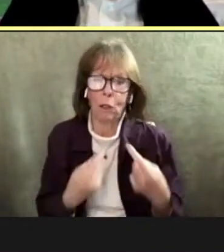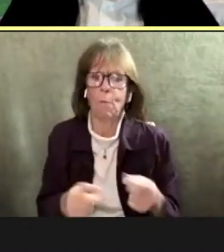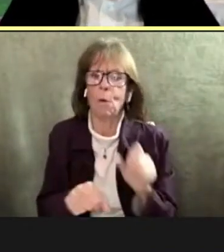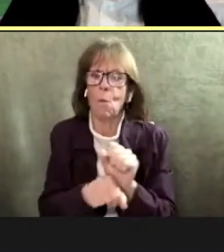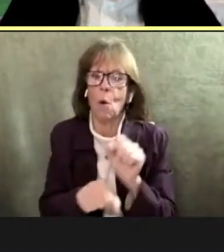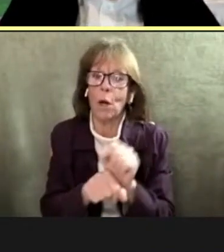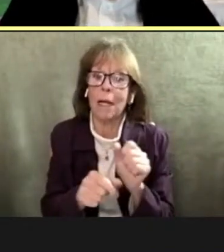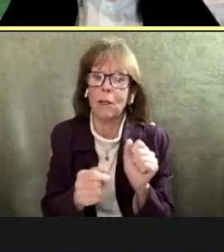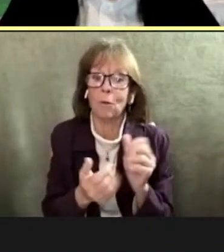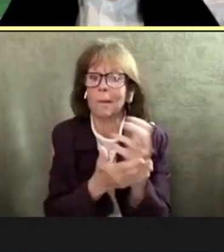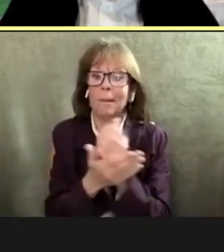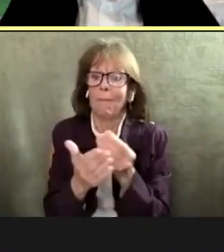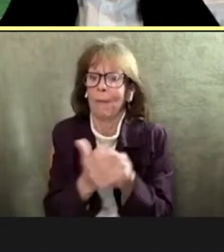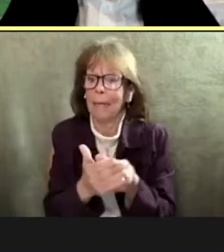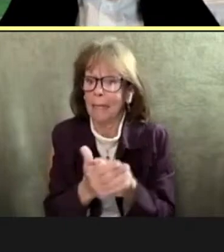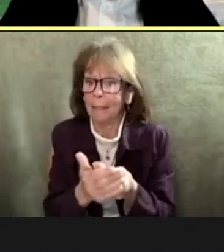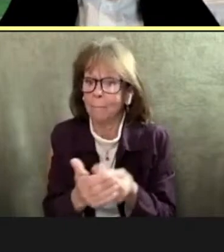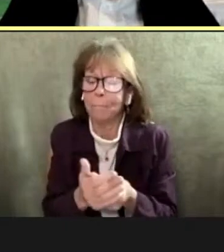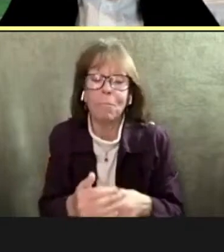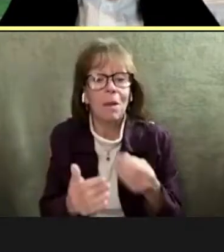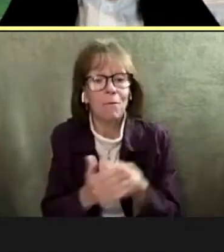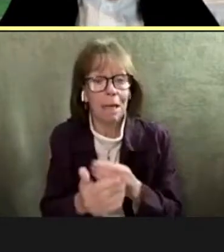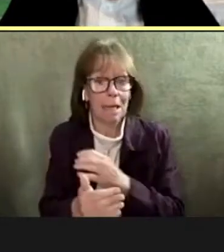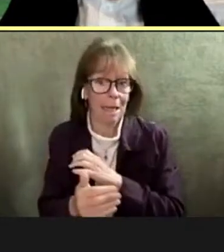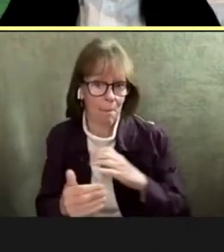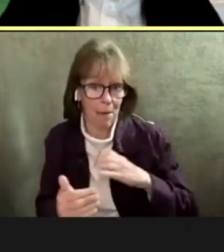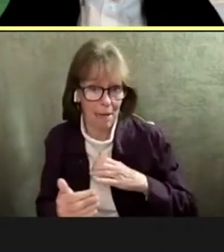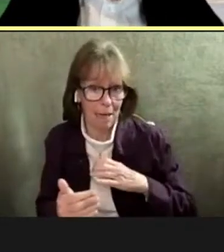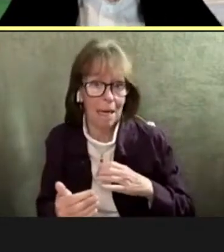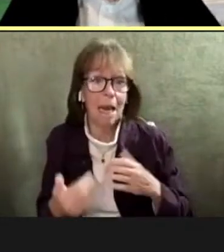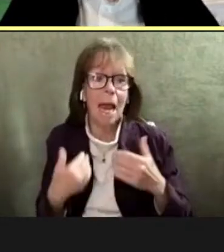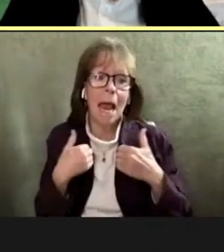And our Funding Committee has developed a proposal to